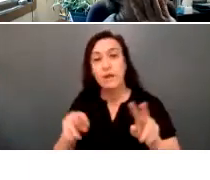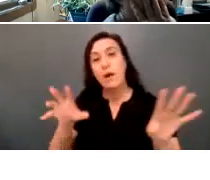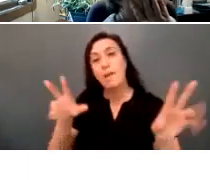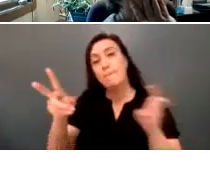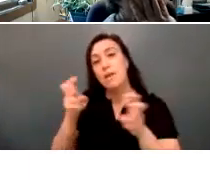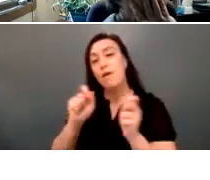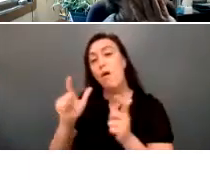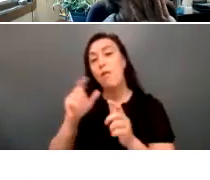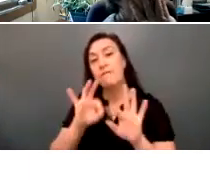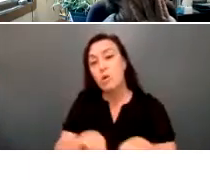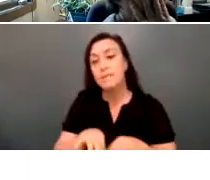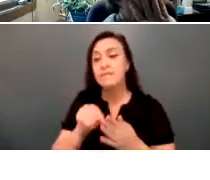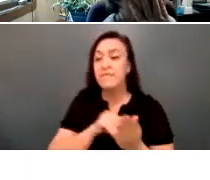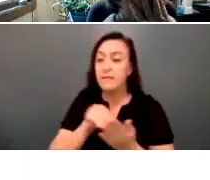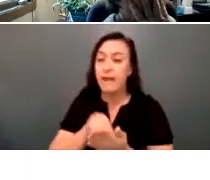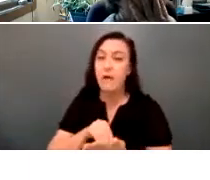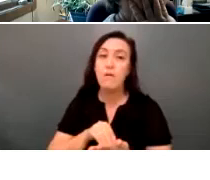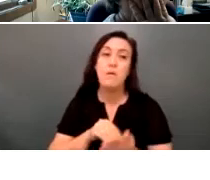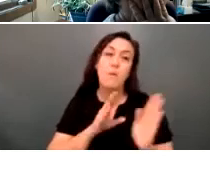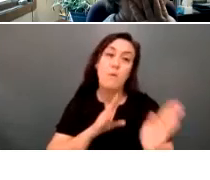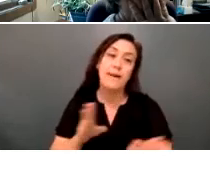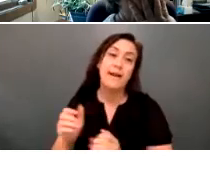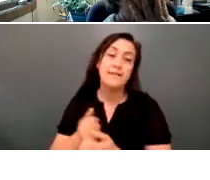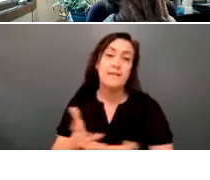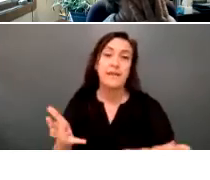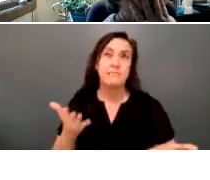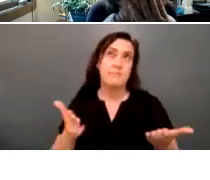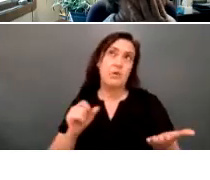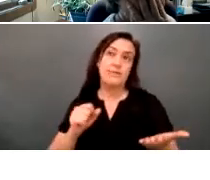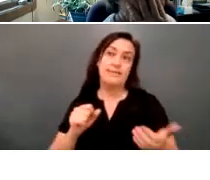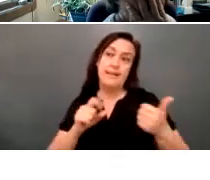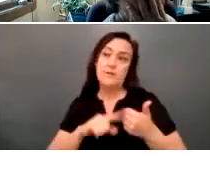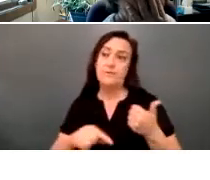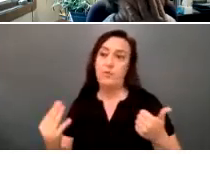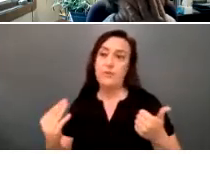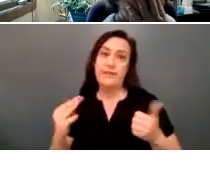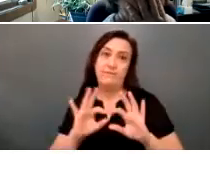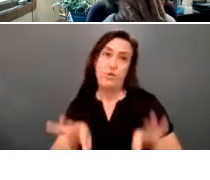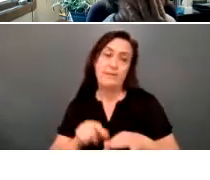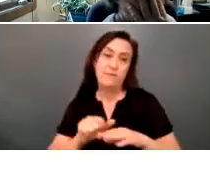filling them out, getting them all organized 'cause there is probably between 10 and 14 forms that need to be submitted,